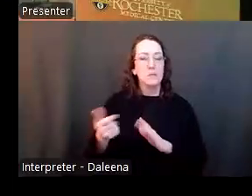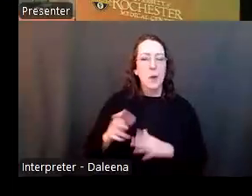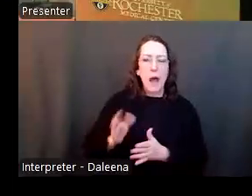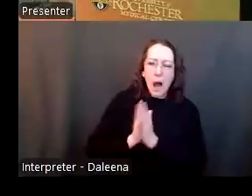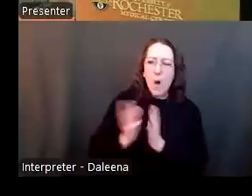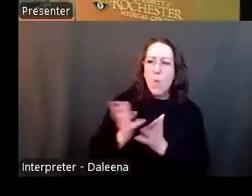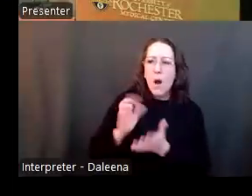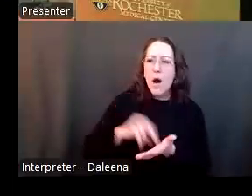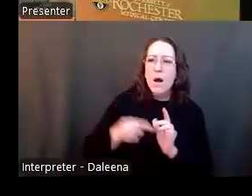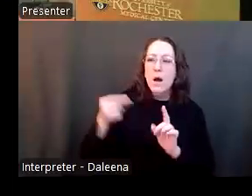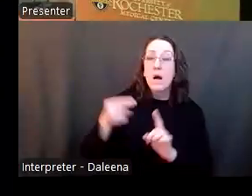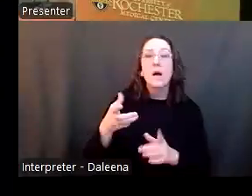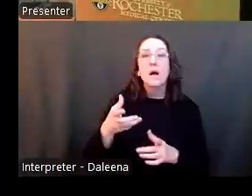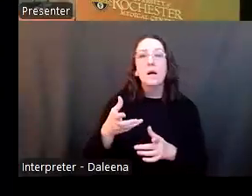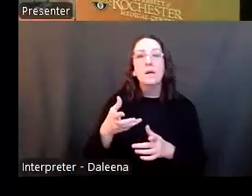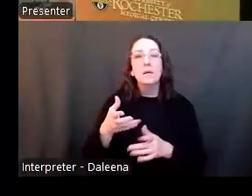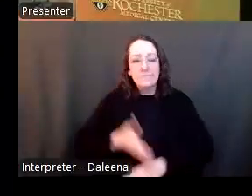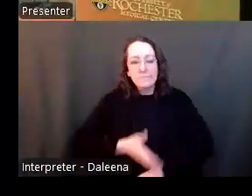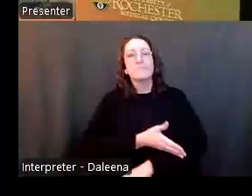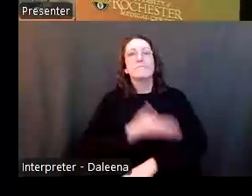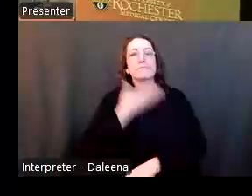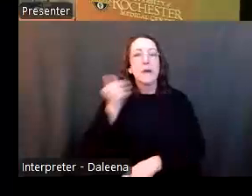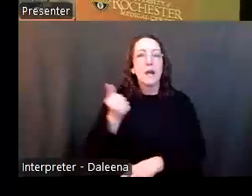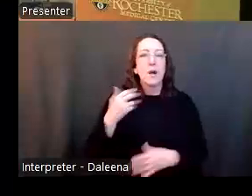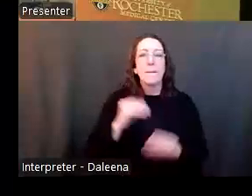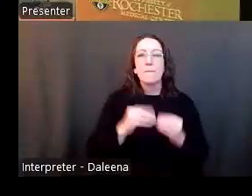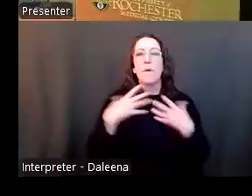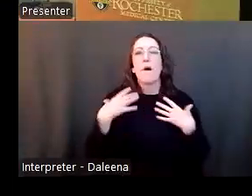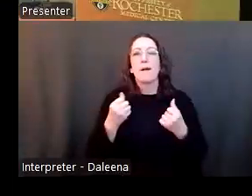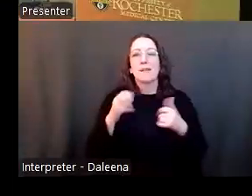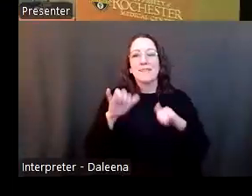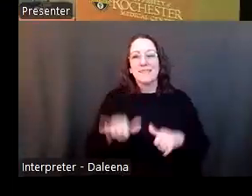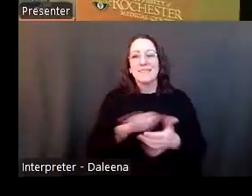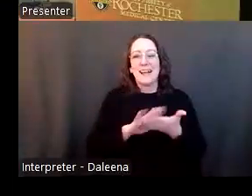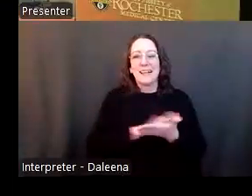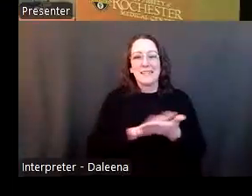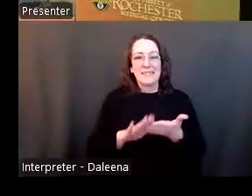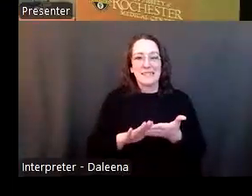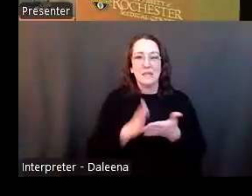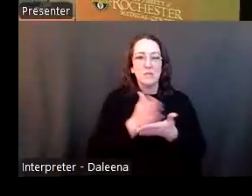was he said getting better healthier and staying clean and part of that included taking a shower